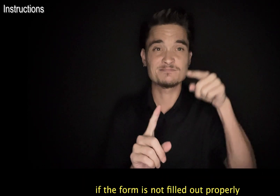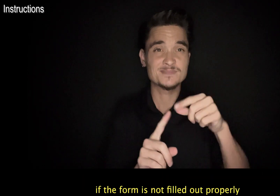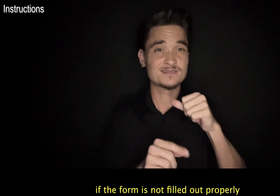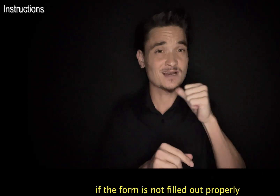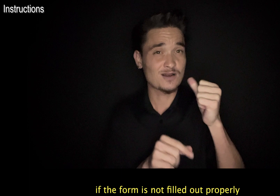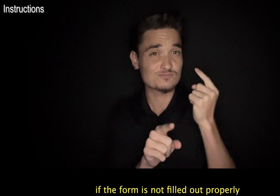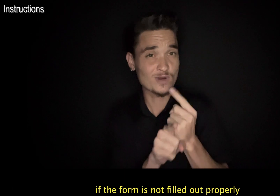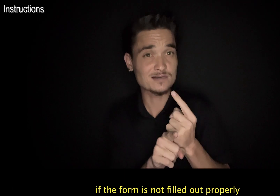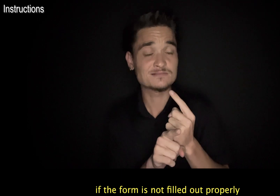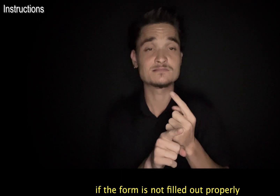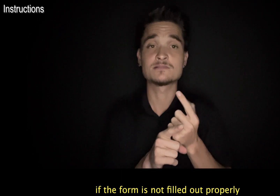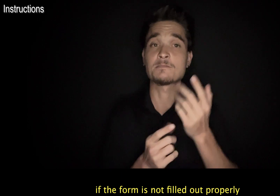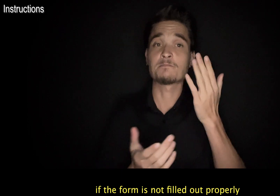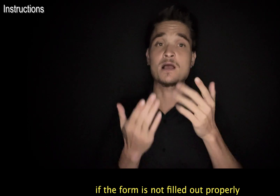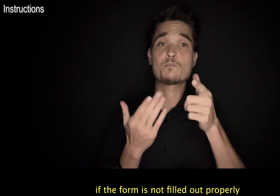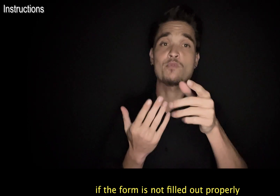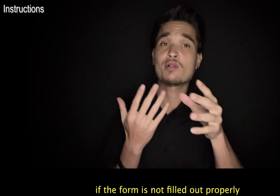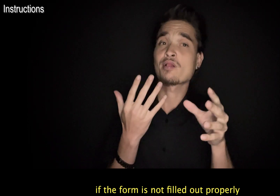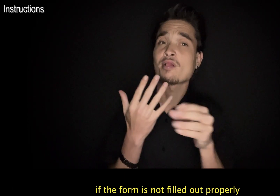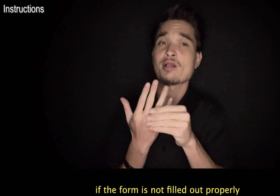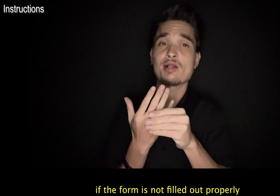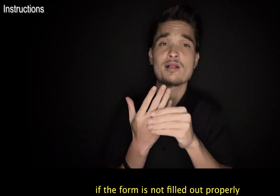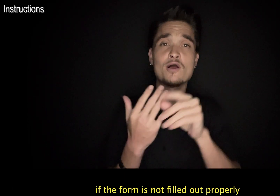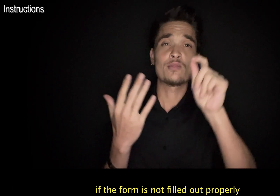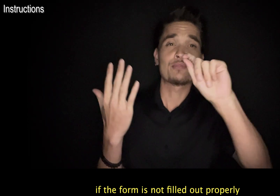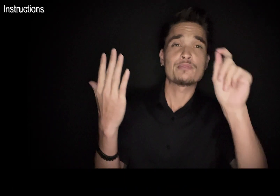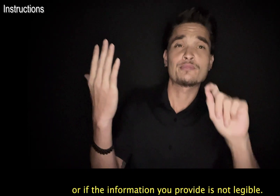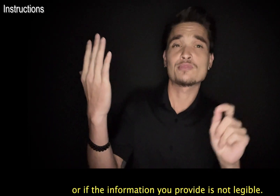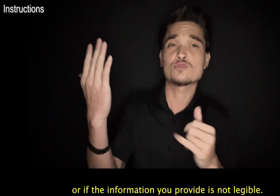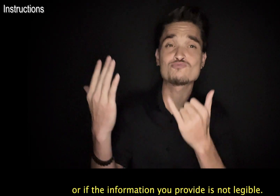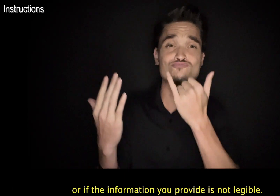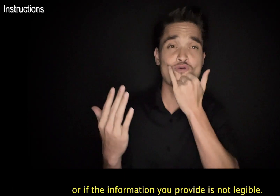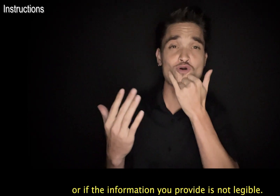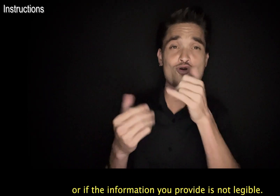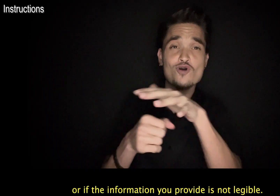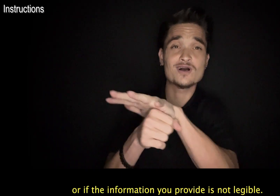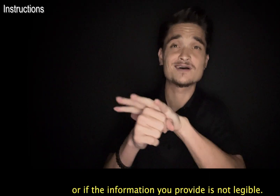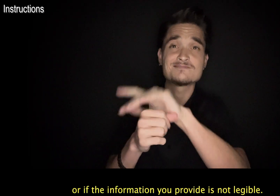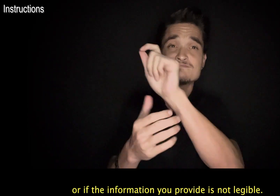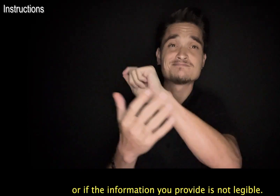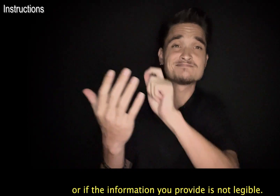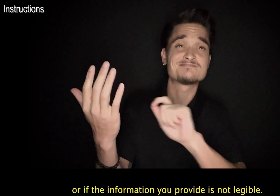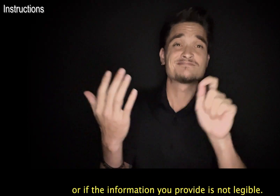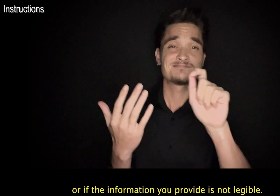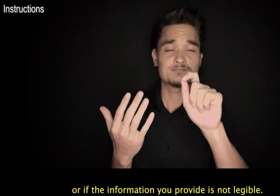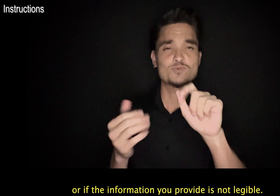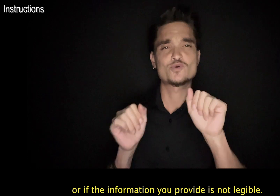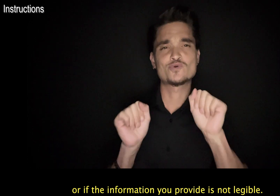if the form is not filled out properly or if the information you provide is not legible.